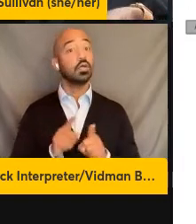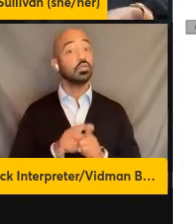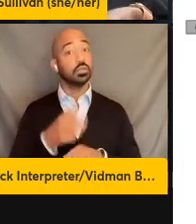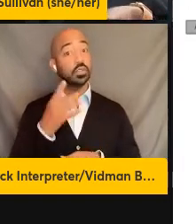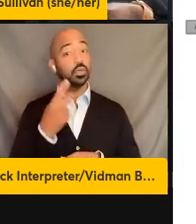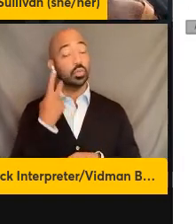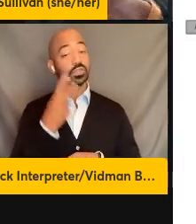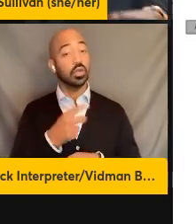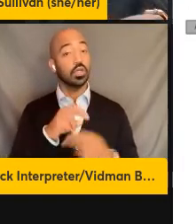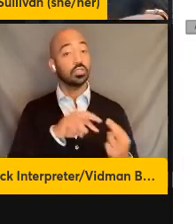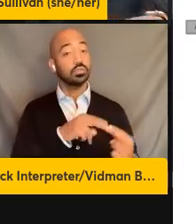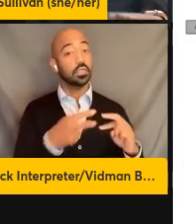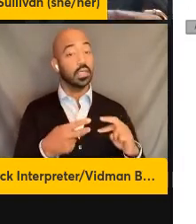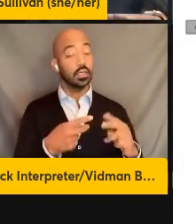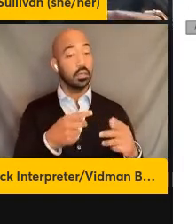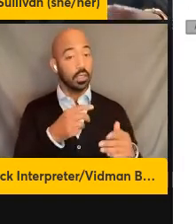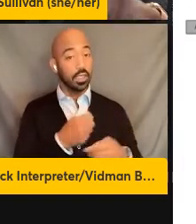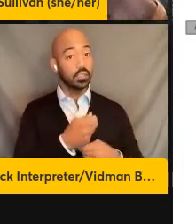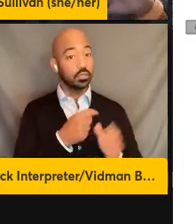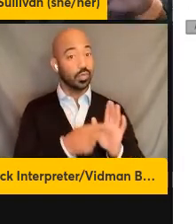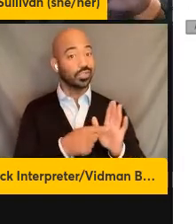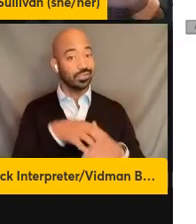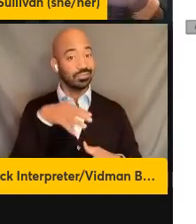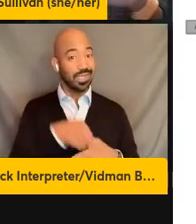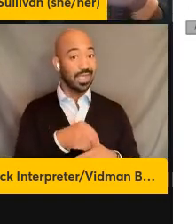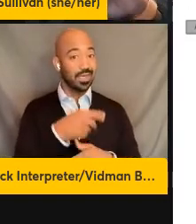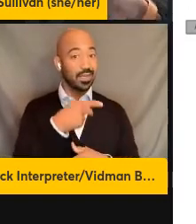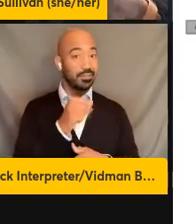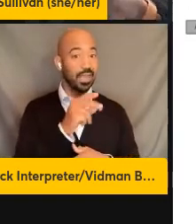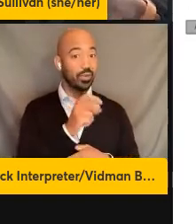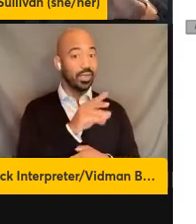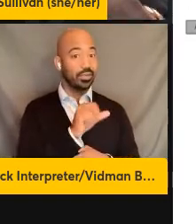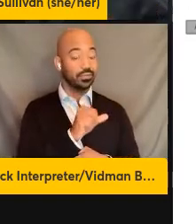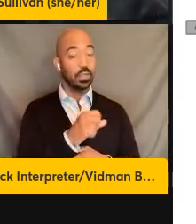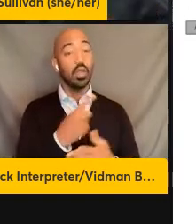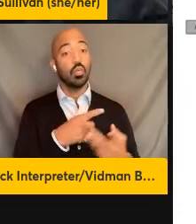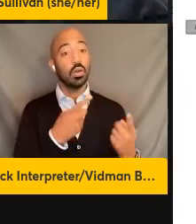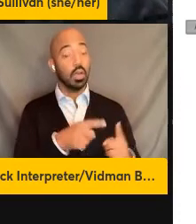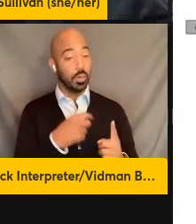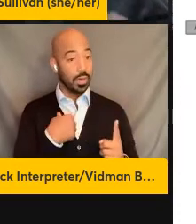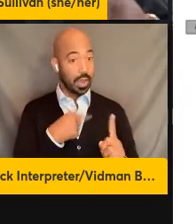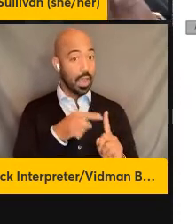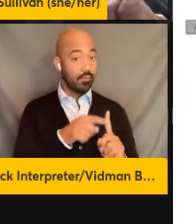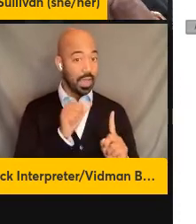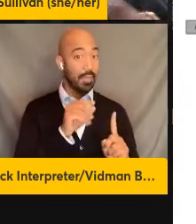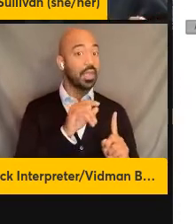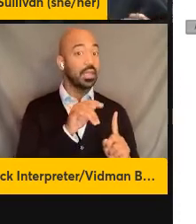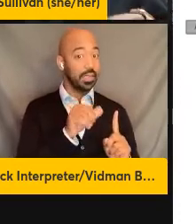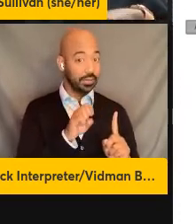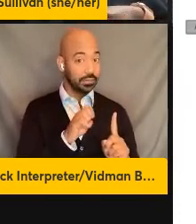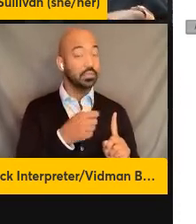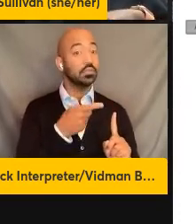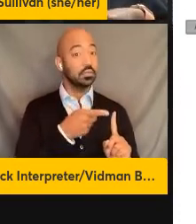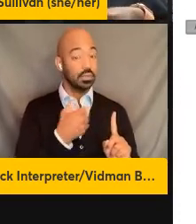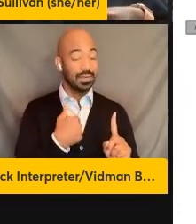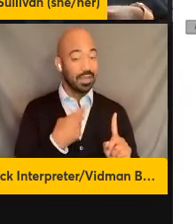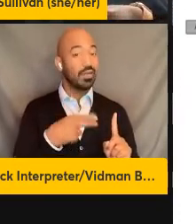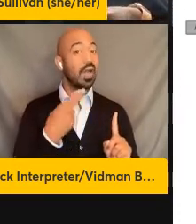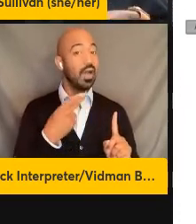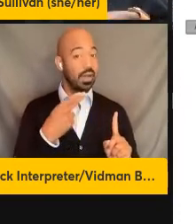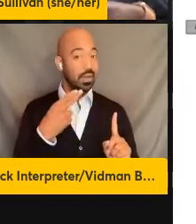expression in the pancreas and found that the genes that encode pancreatic amylase were also upregulated in high carb diet. And